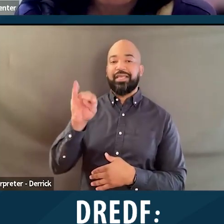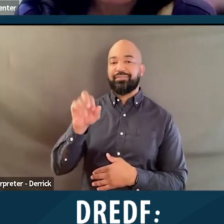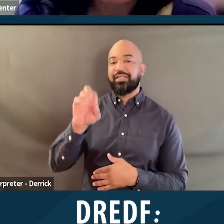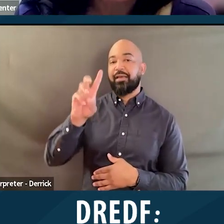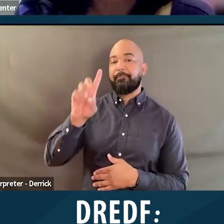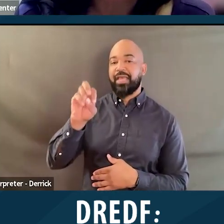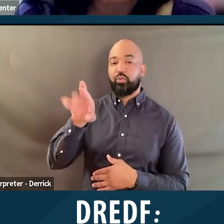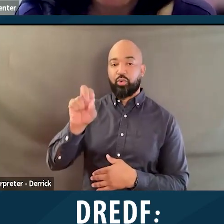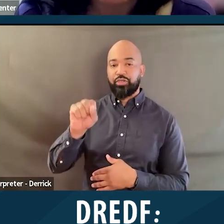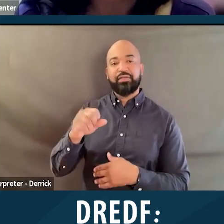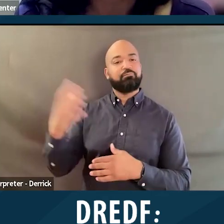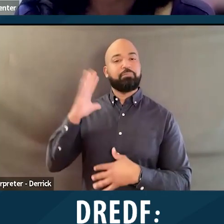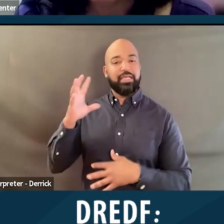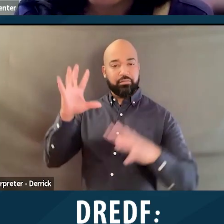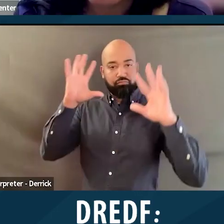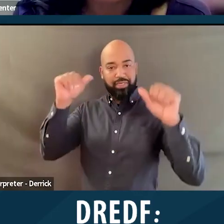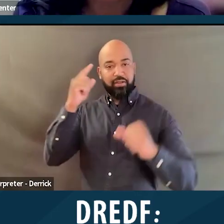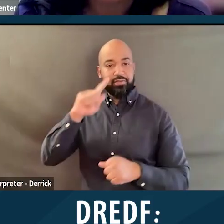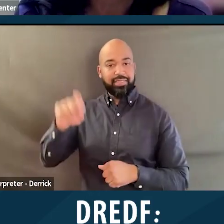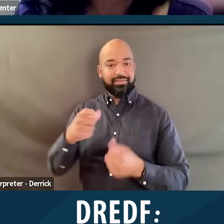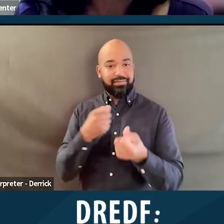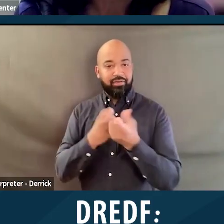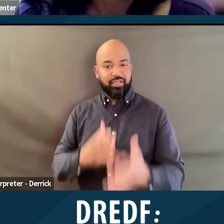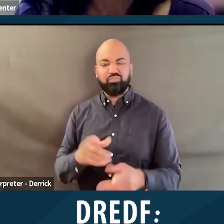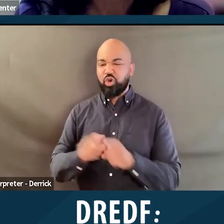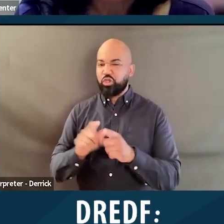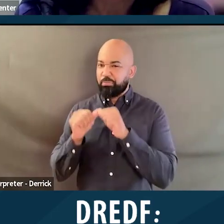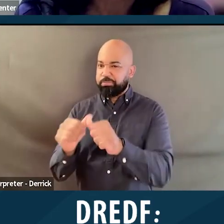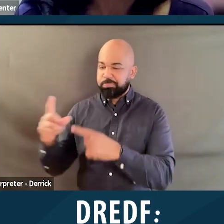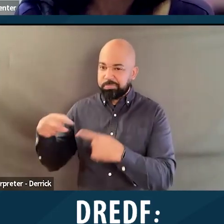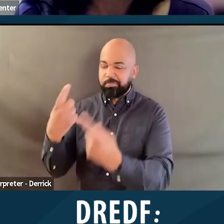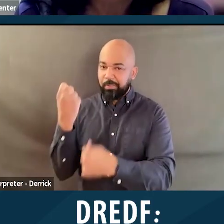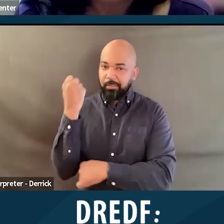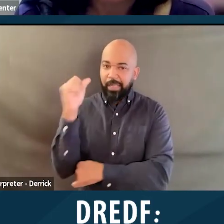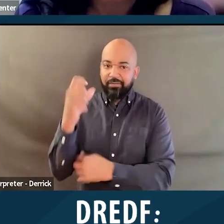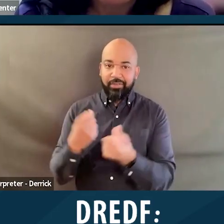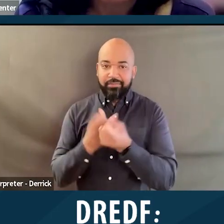deputy director for Bazelon Center for Mental Health Law. Jim Meadours,